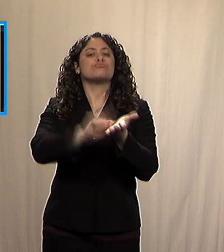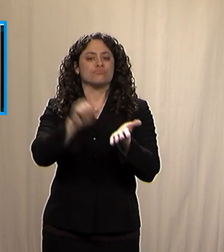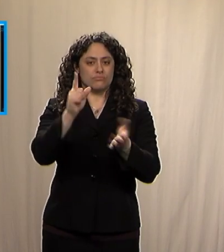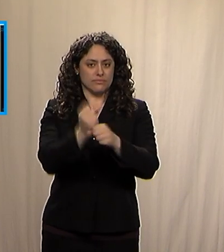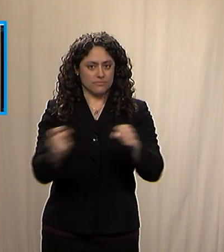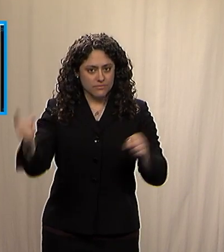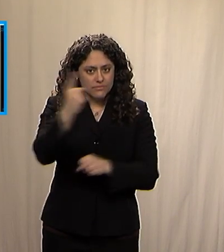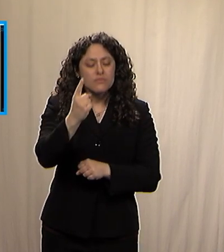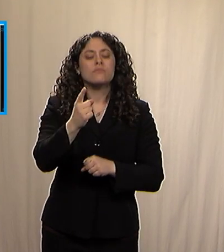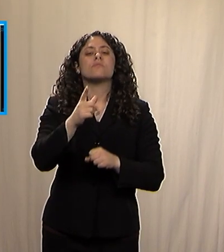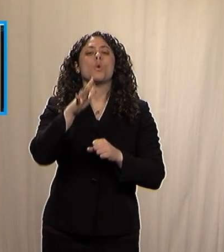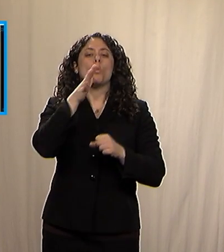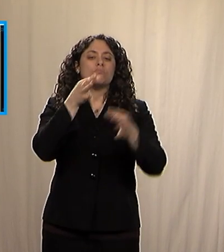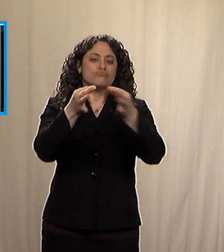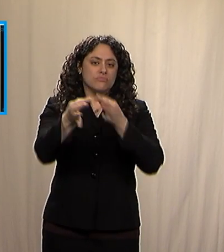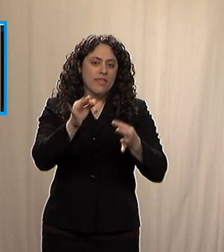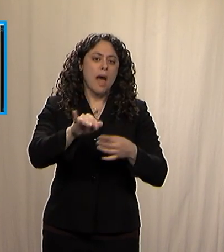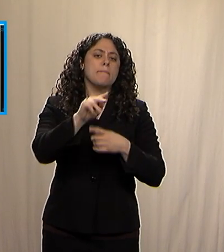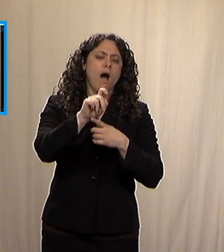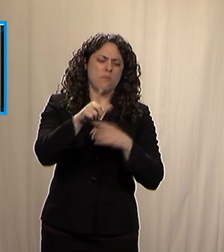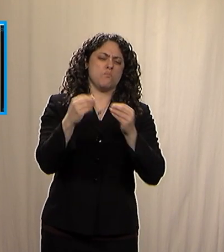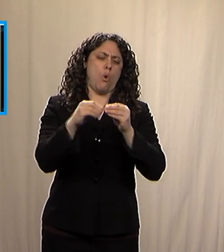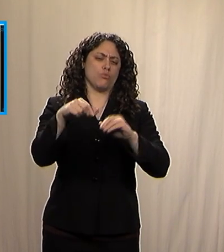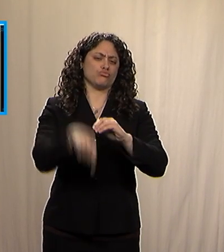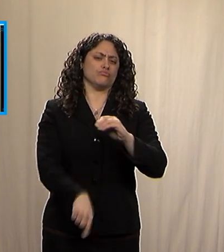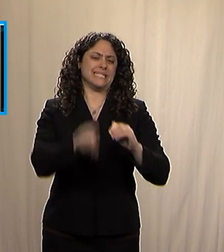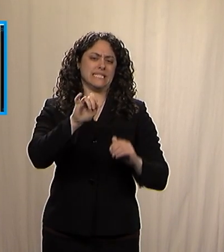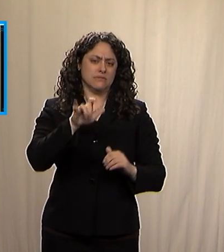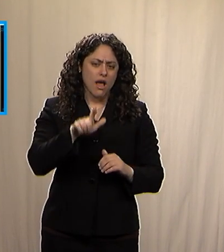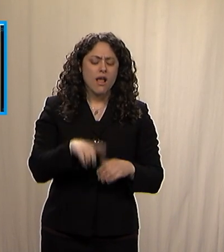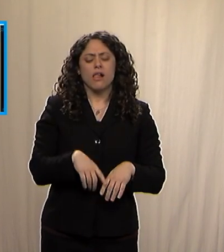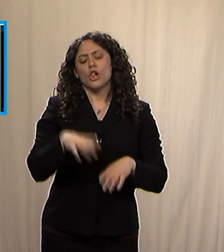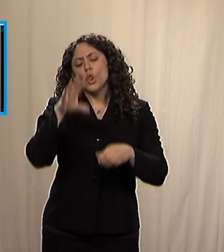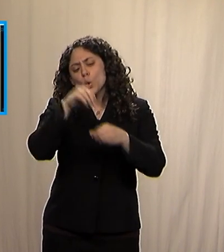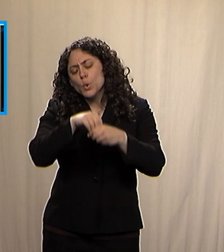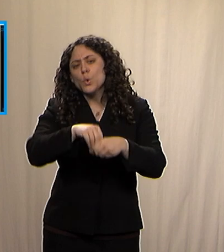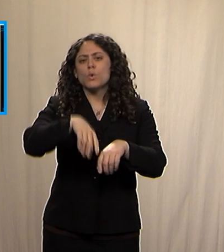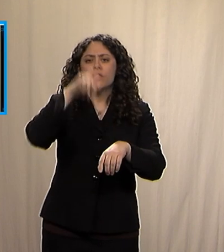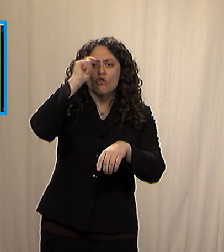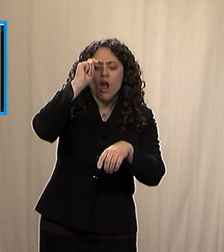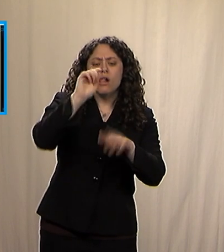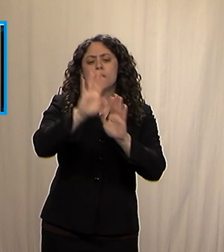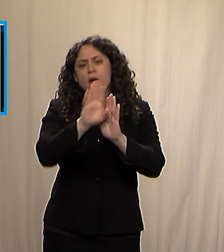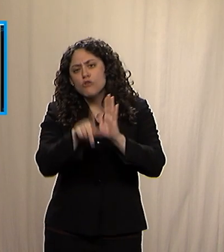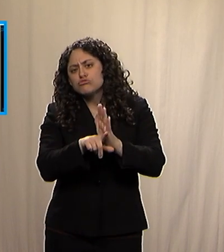the model in a little more detail, including the theoretical background of the model.